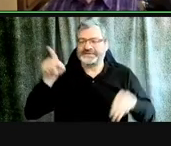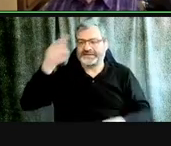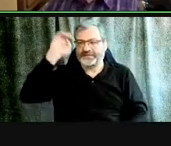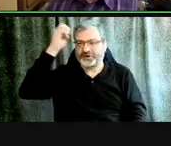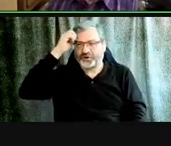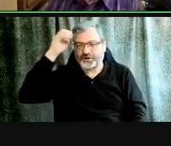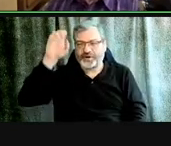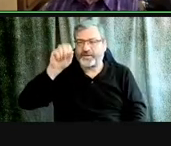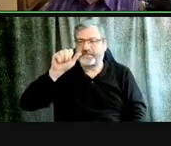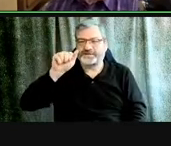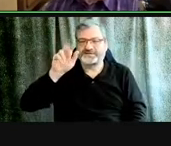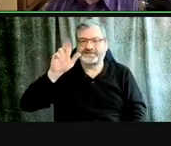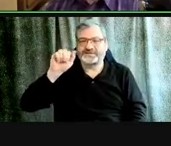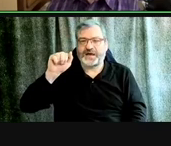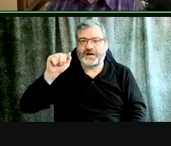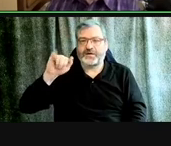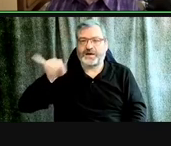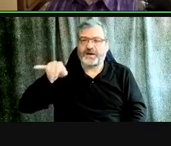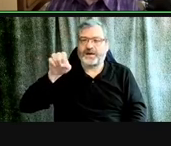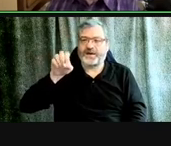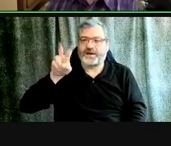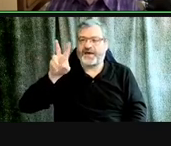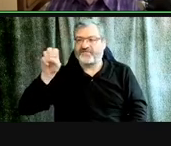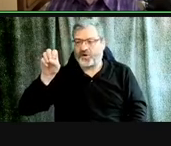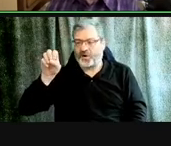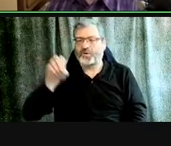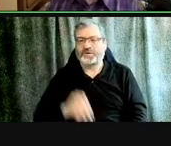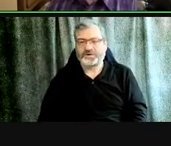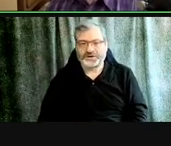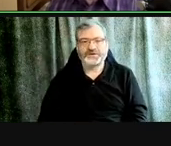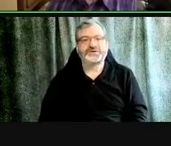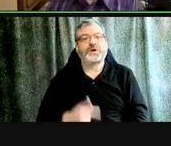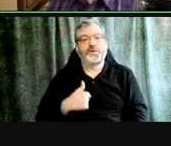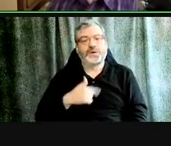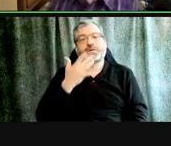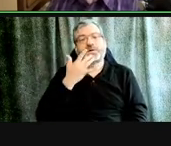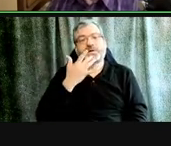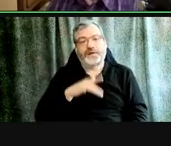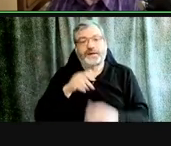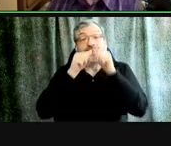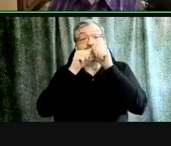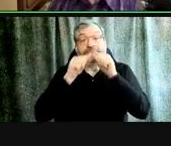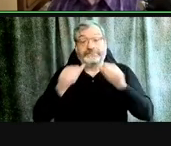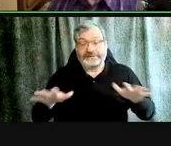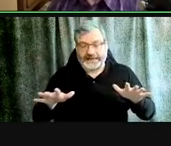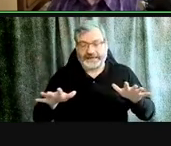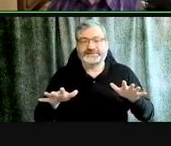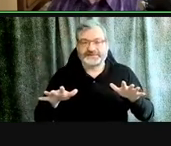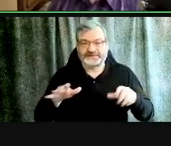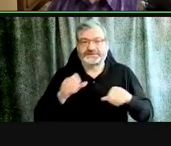We were really lucky and blessed to work with the founders of social subscribing in the UK.